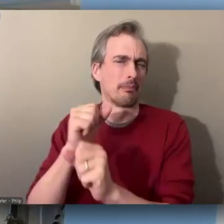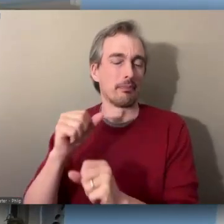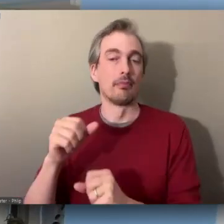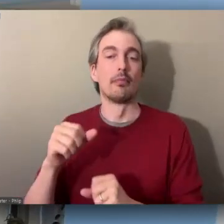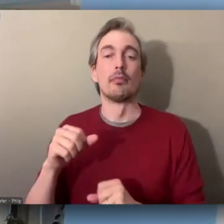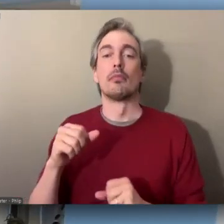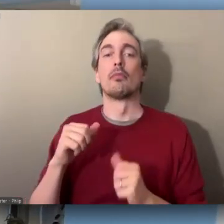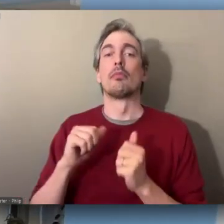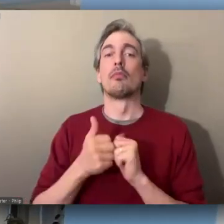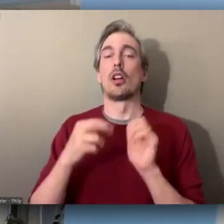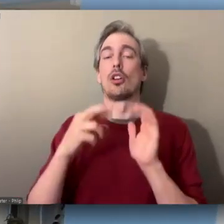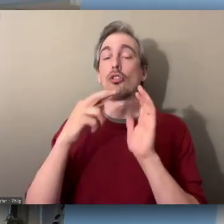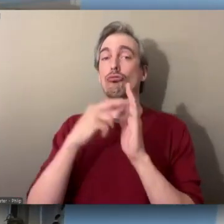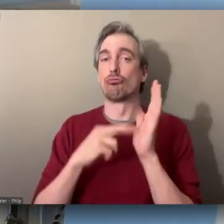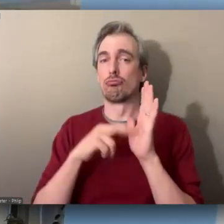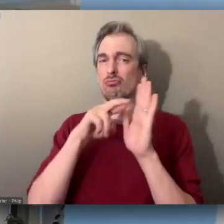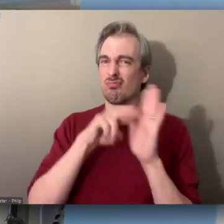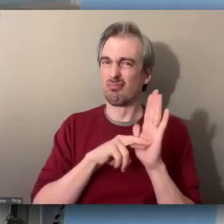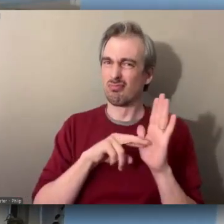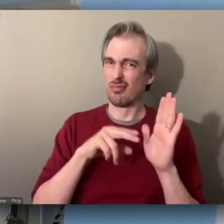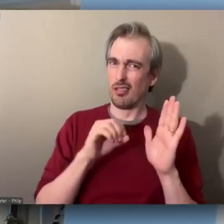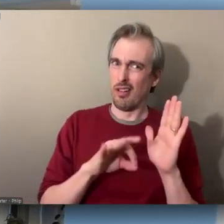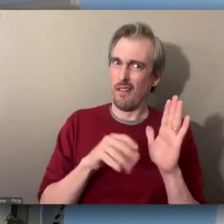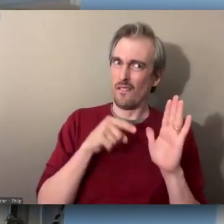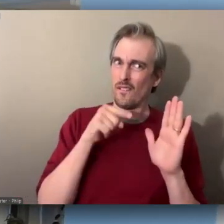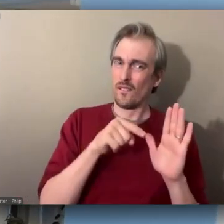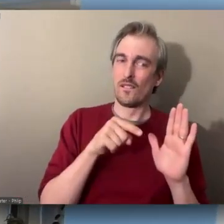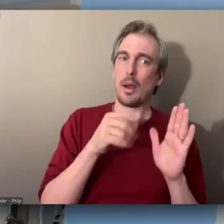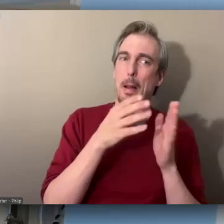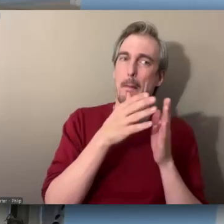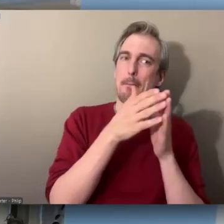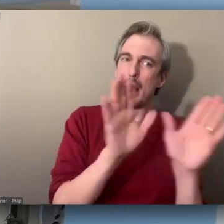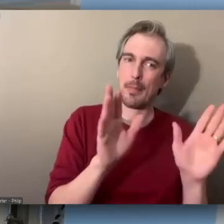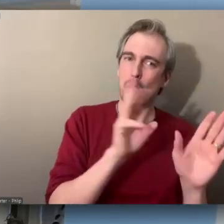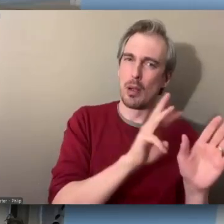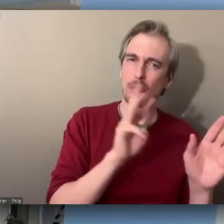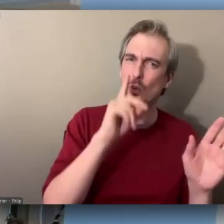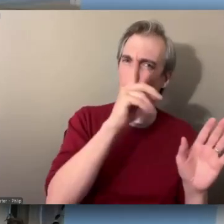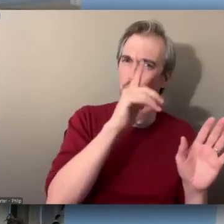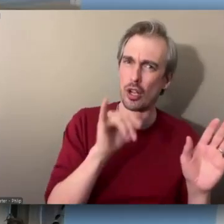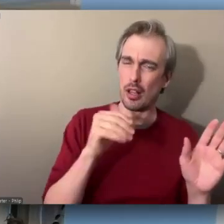need to meet certain minimum standards? That's a lot of questions in there. I don't know if you